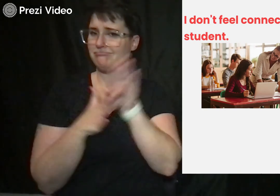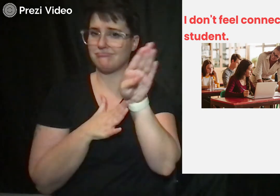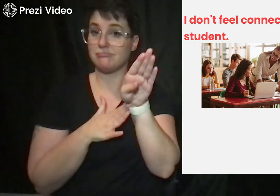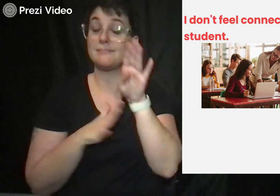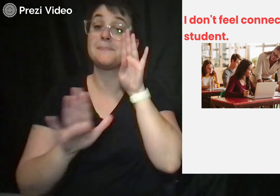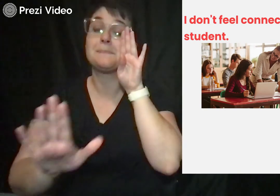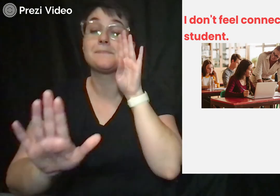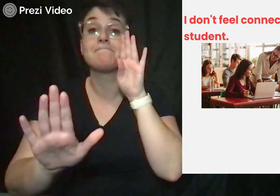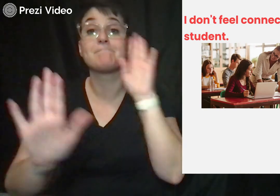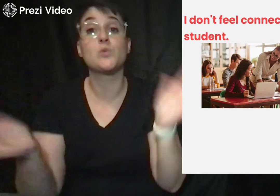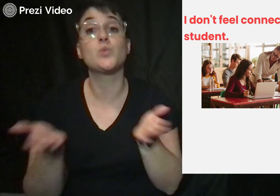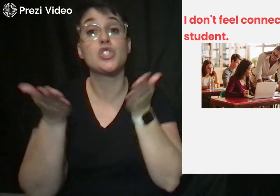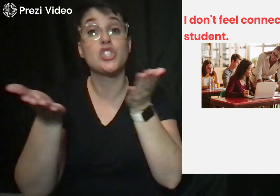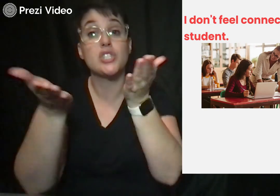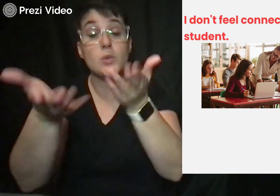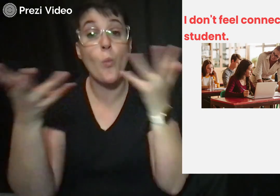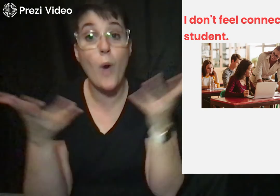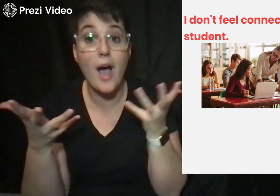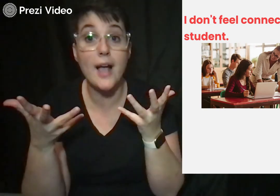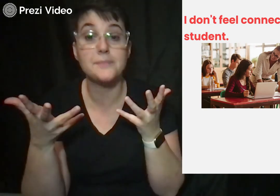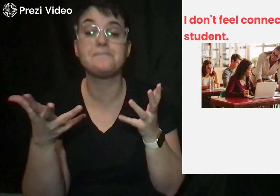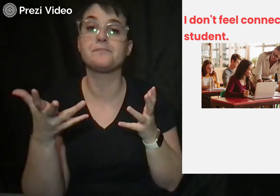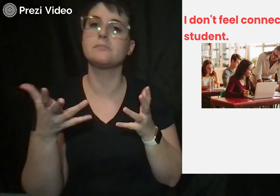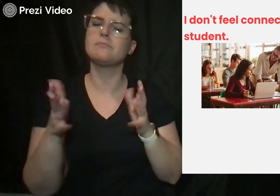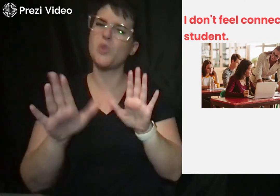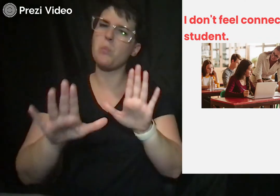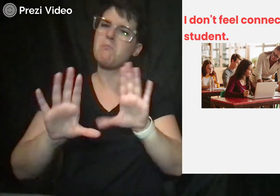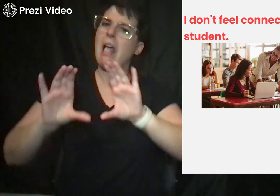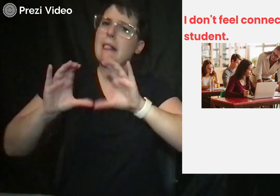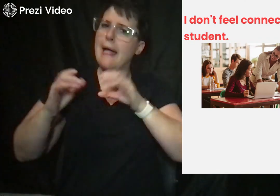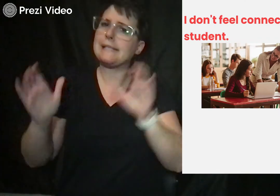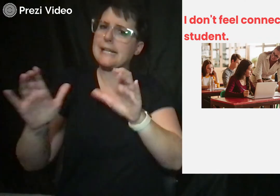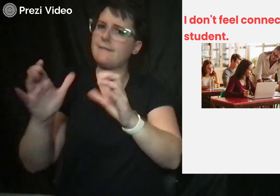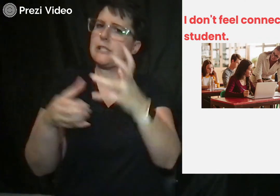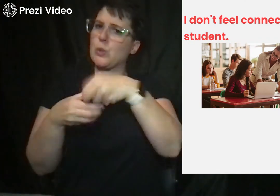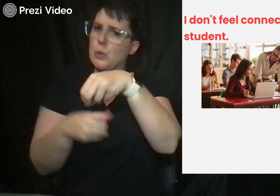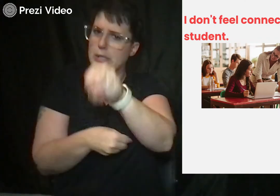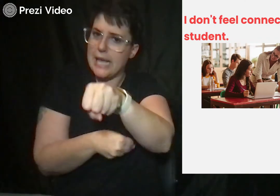You should include them in class activities, of course,